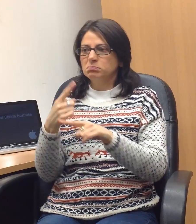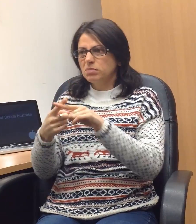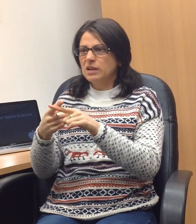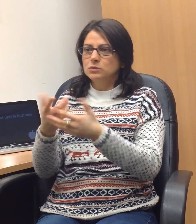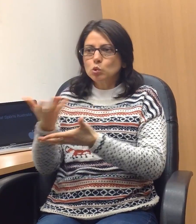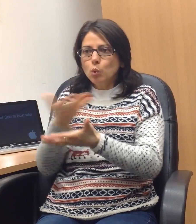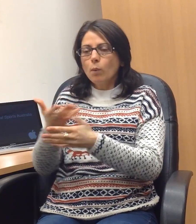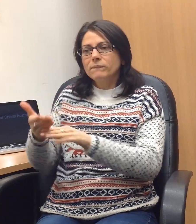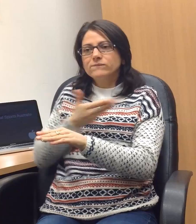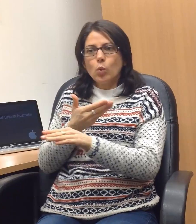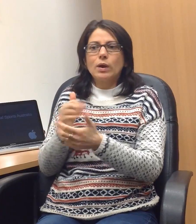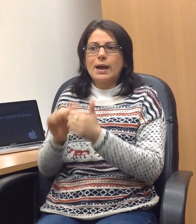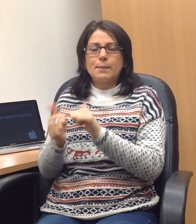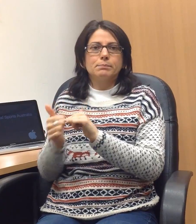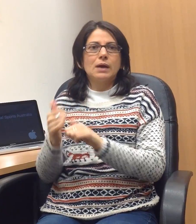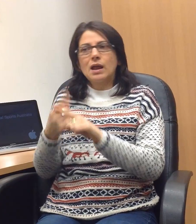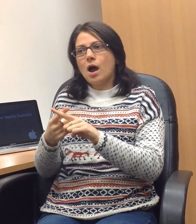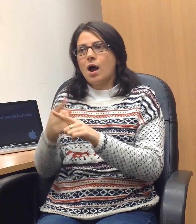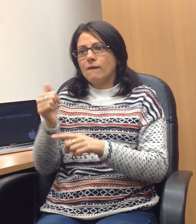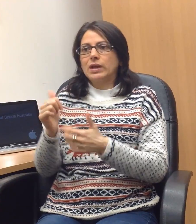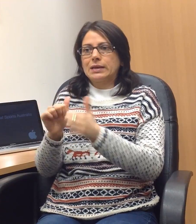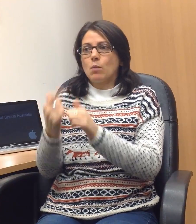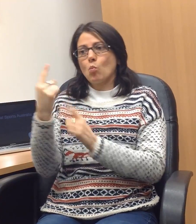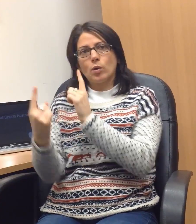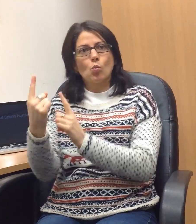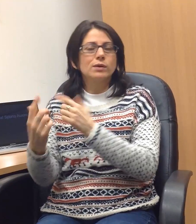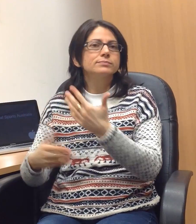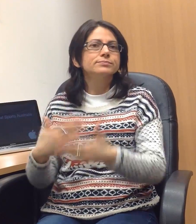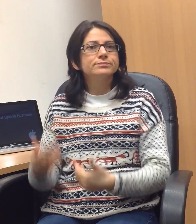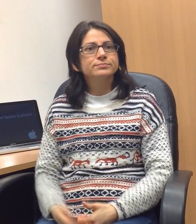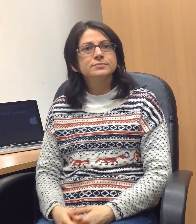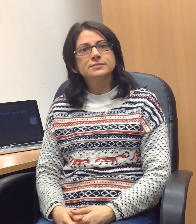and talk before and after the game with one-on-one communication.